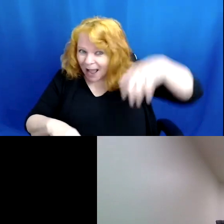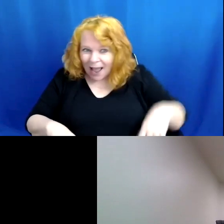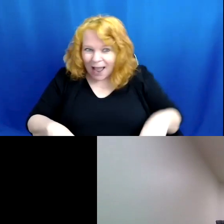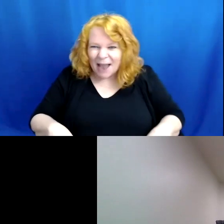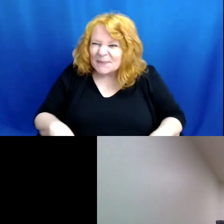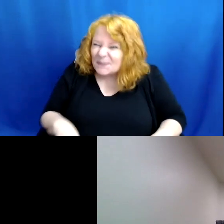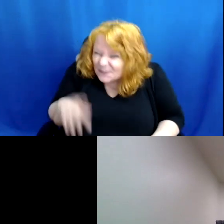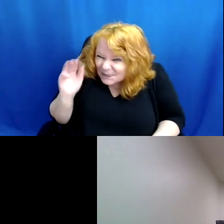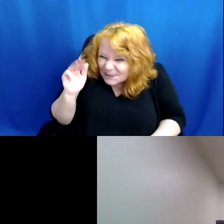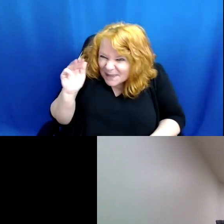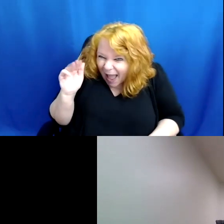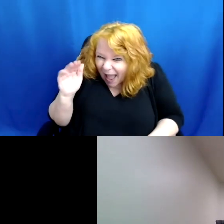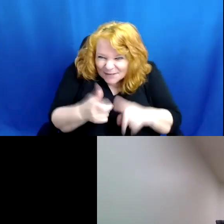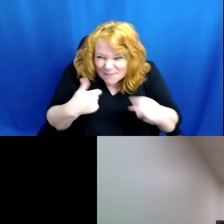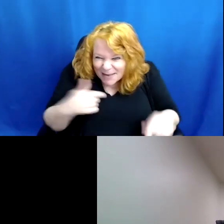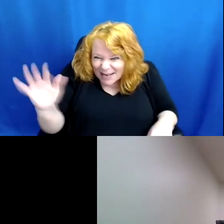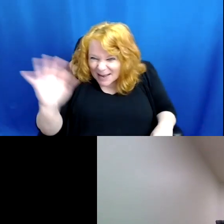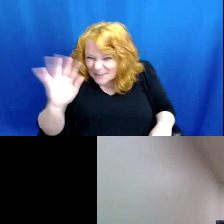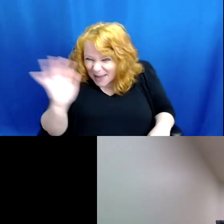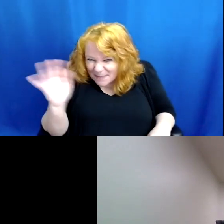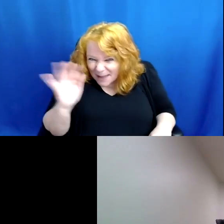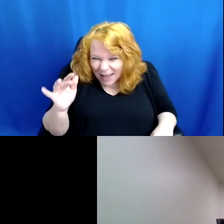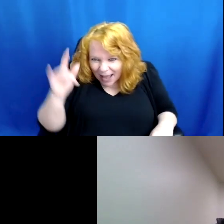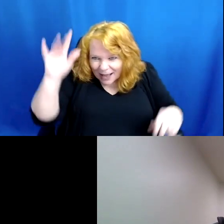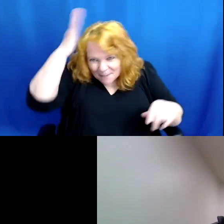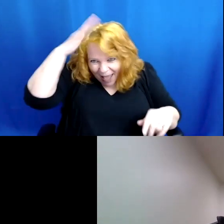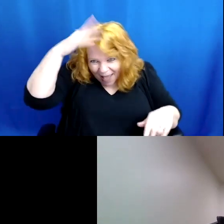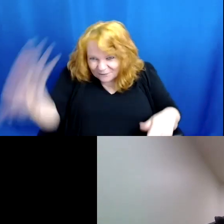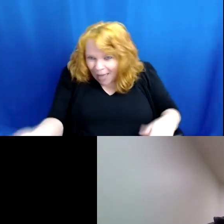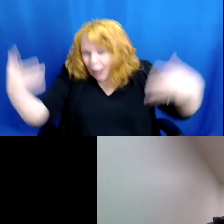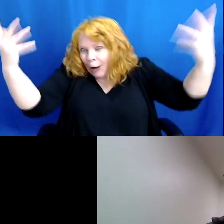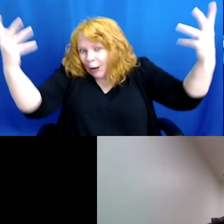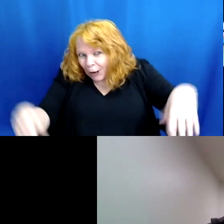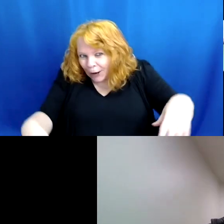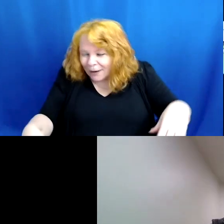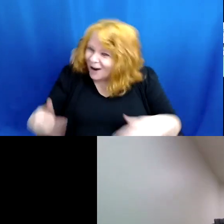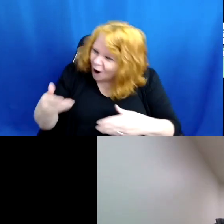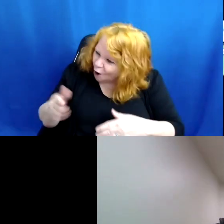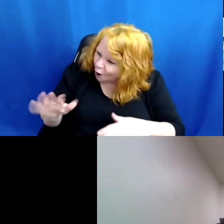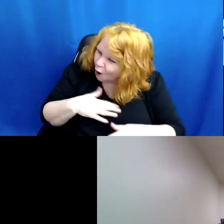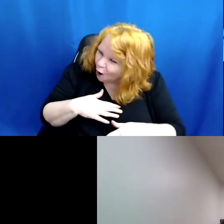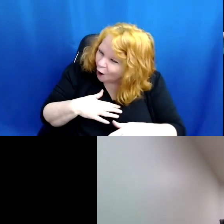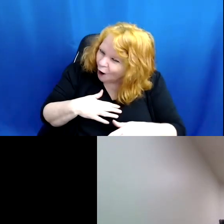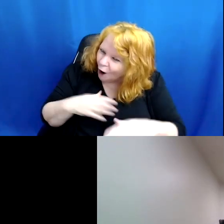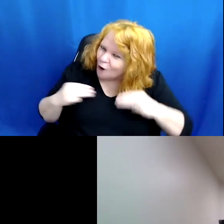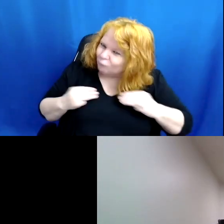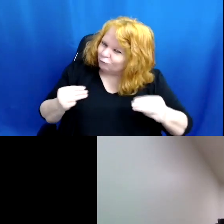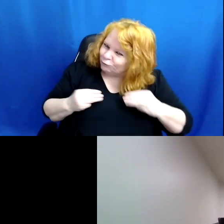Goodbye from me. I lost my hat. You lost your hat? Midwest Marvin.